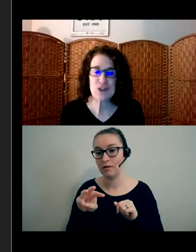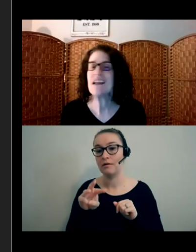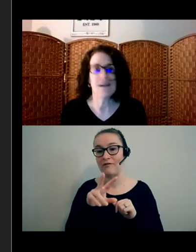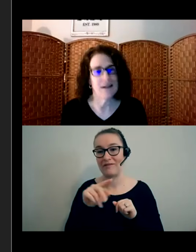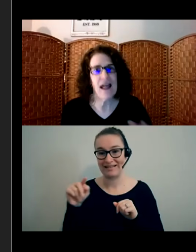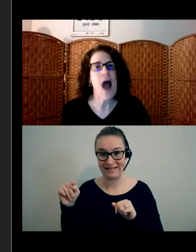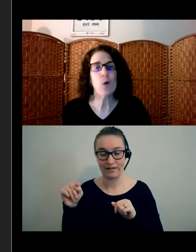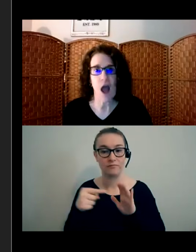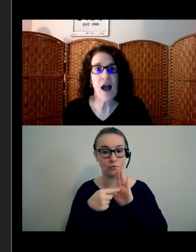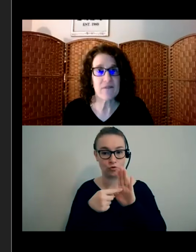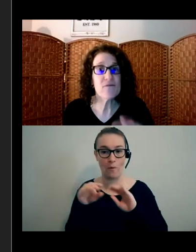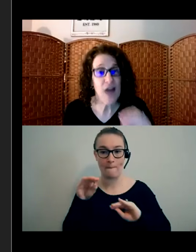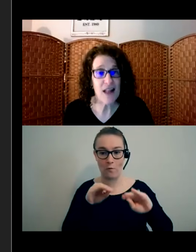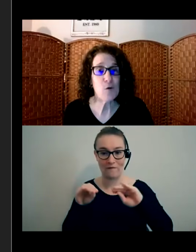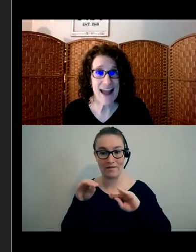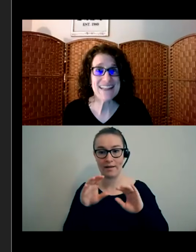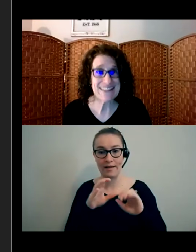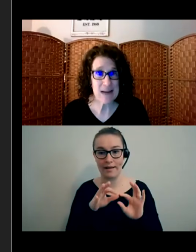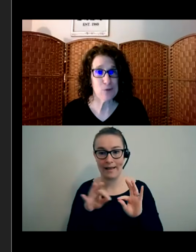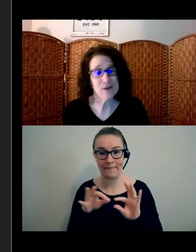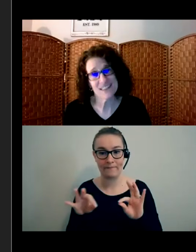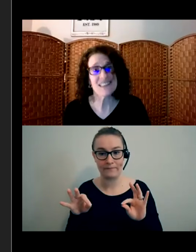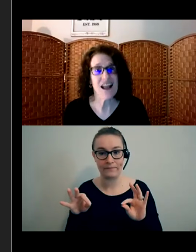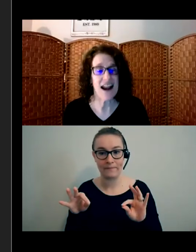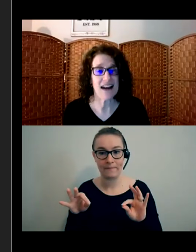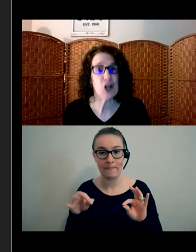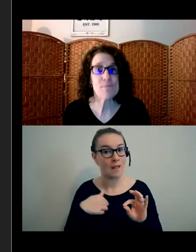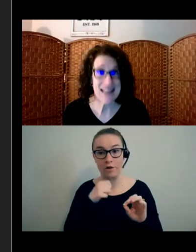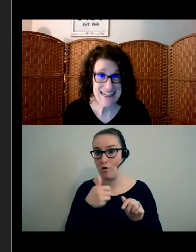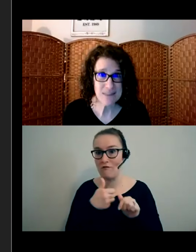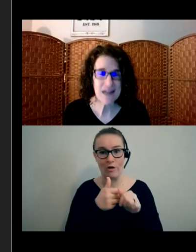I would not follow that example, because it's not good placement,